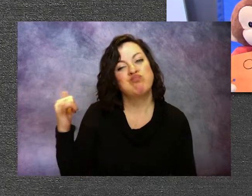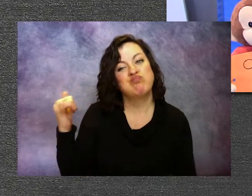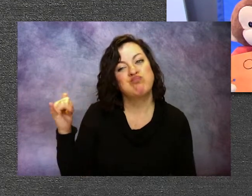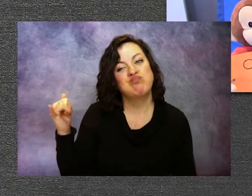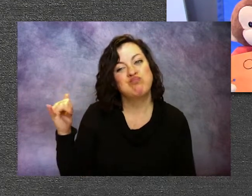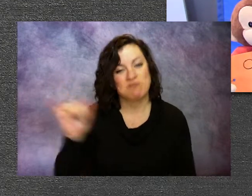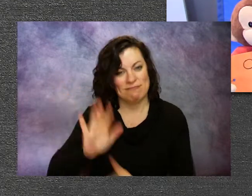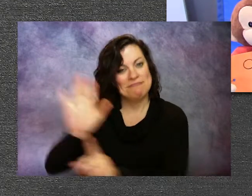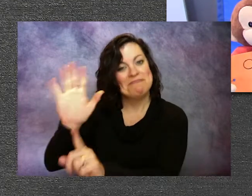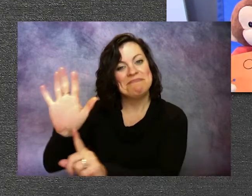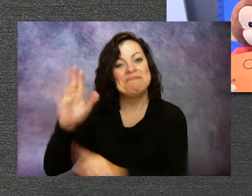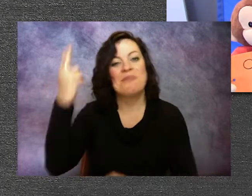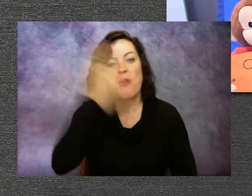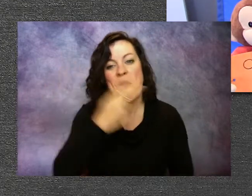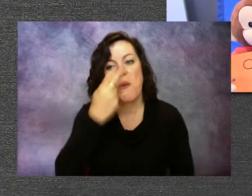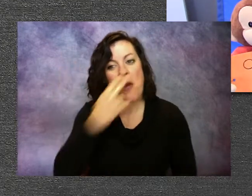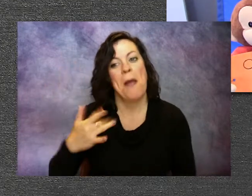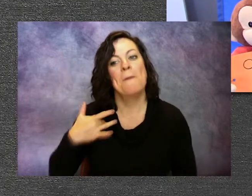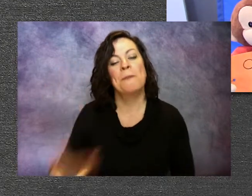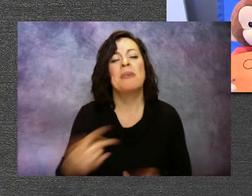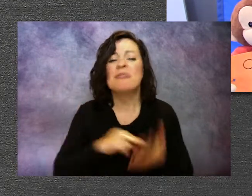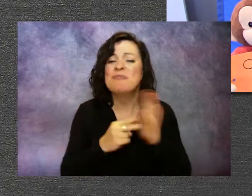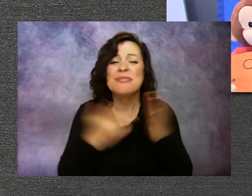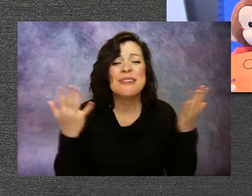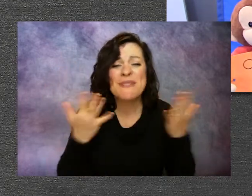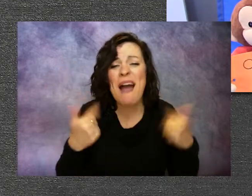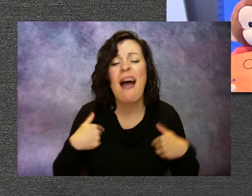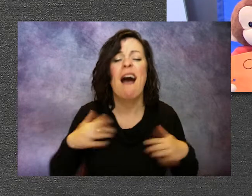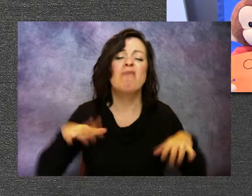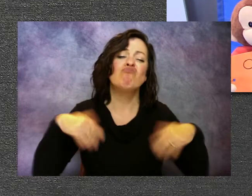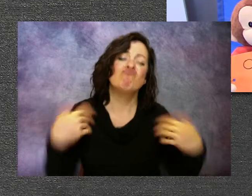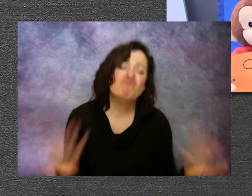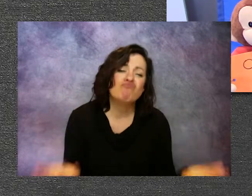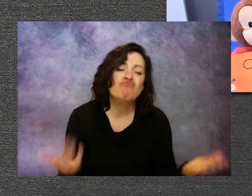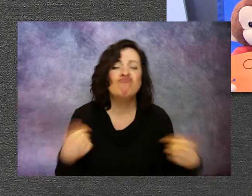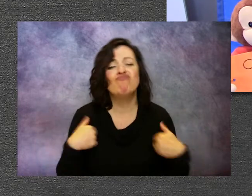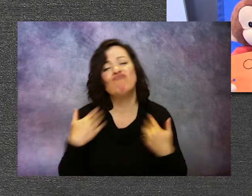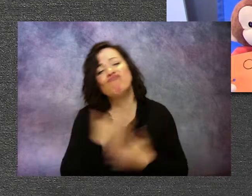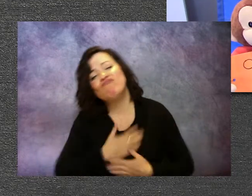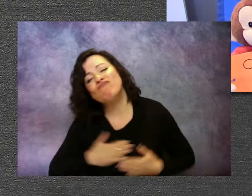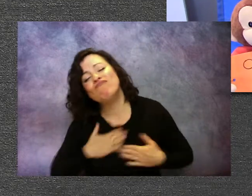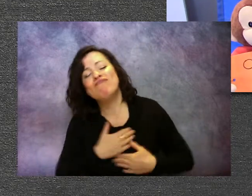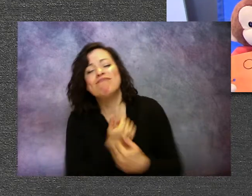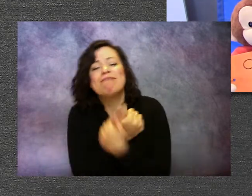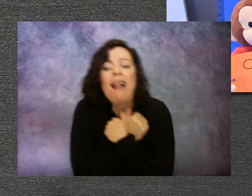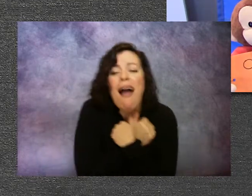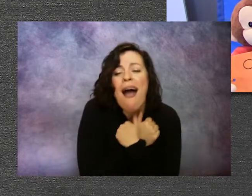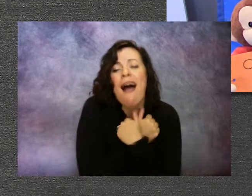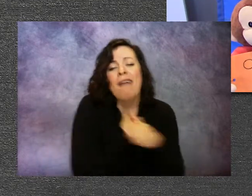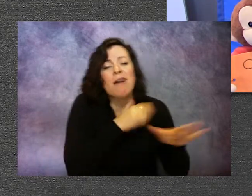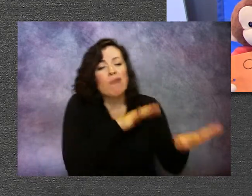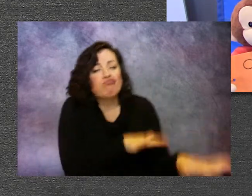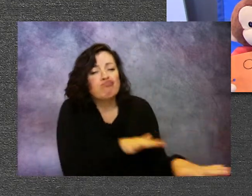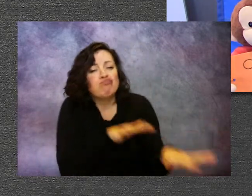That means relax, enjoy love, hug, take it easy and who doesn't like that, right, George?